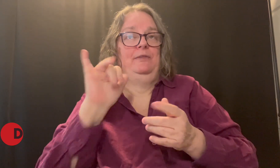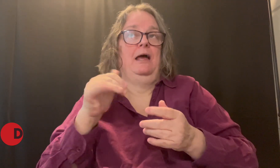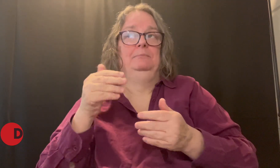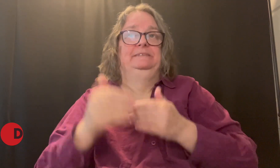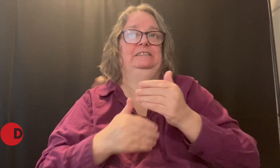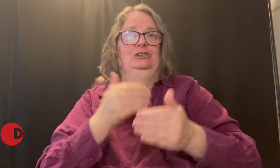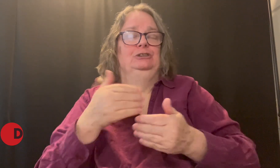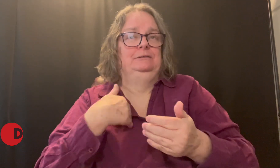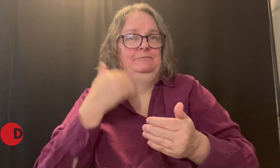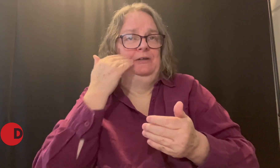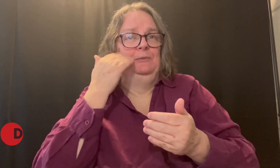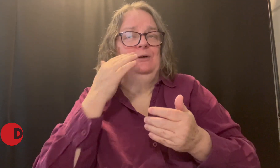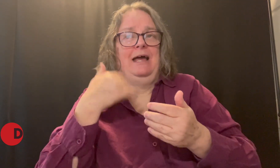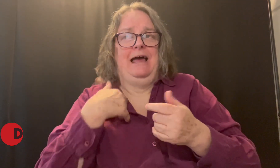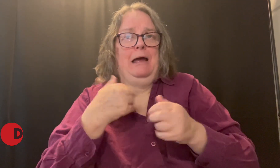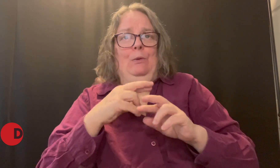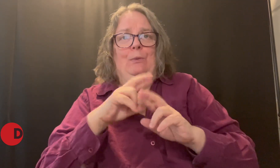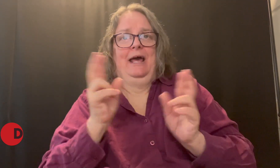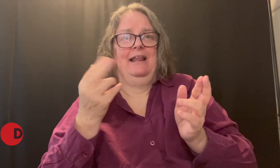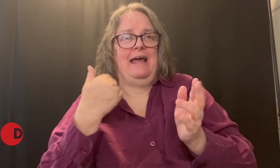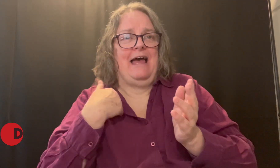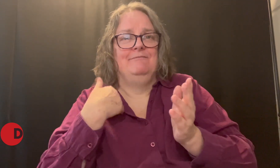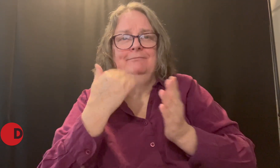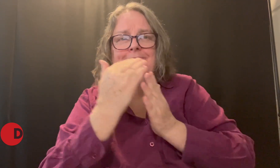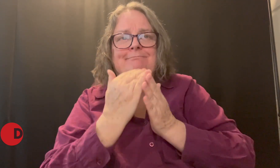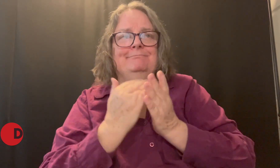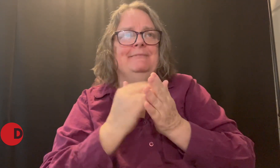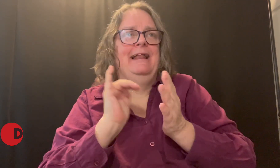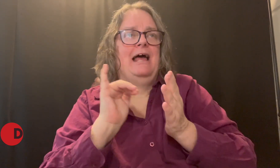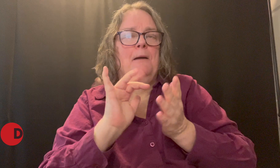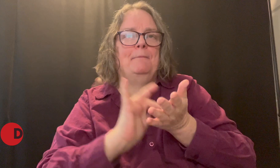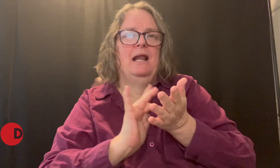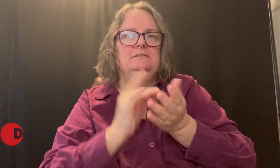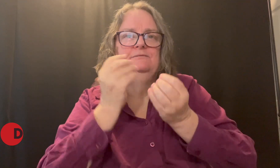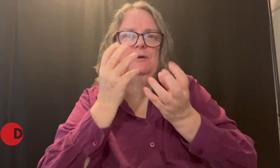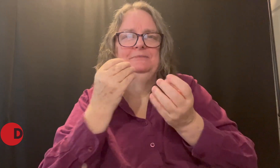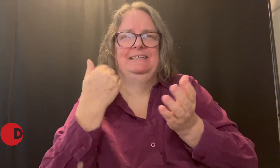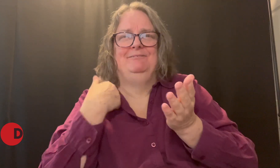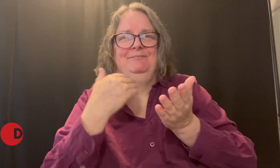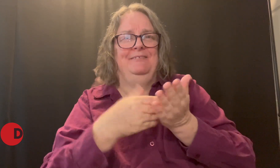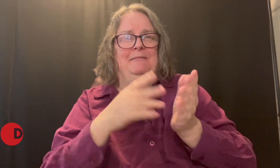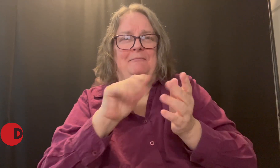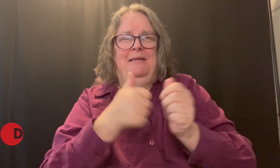already entered all the medical information. As I know the procedure,